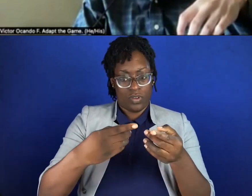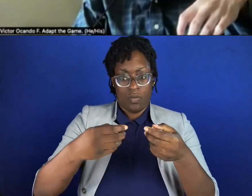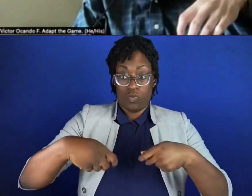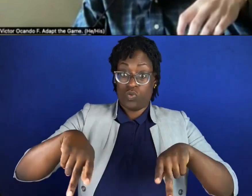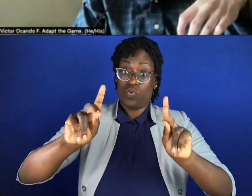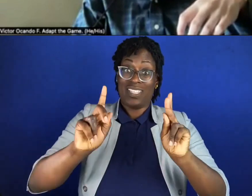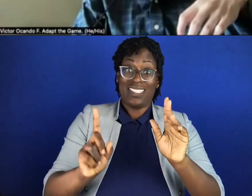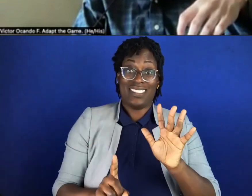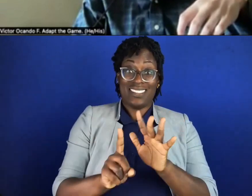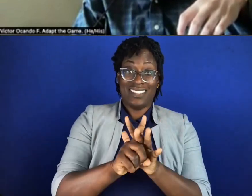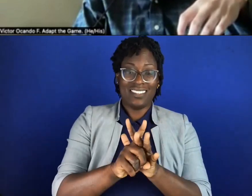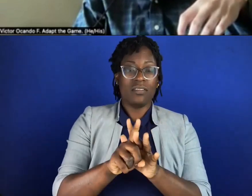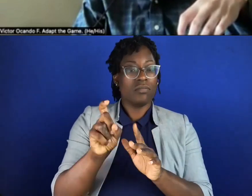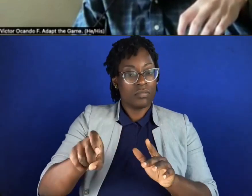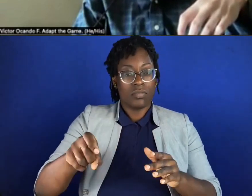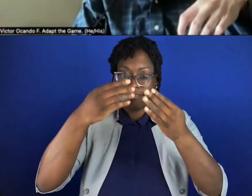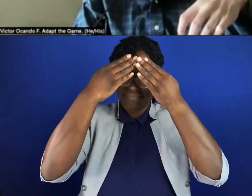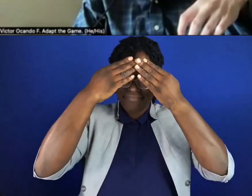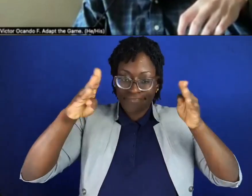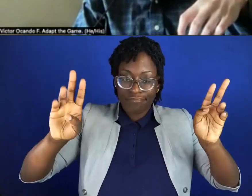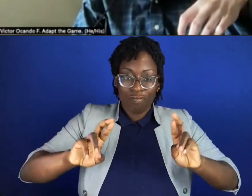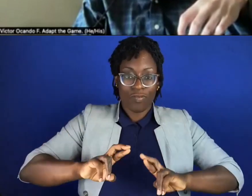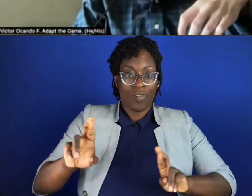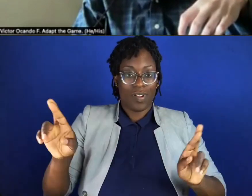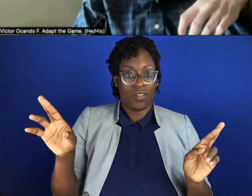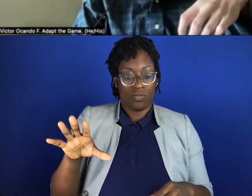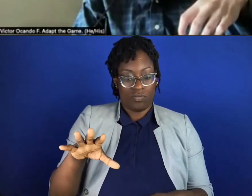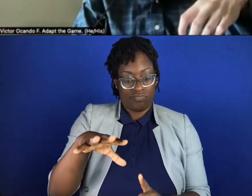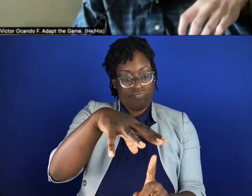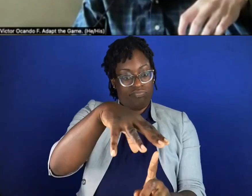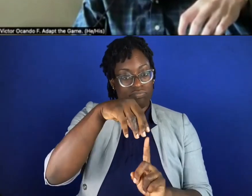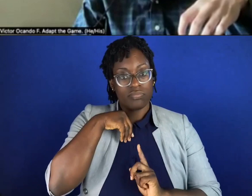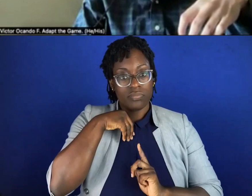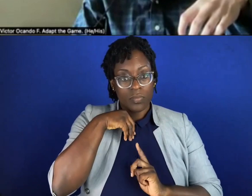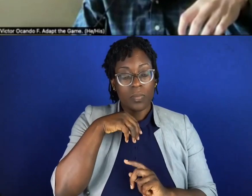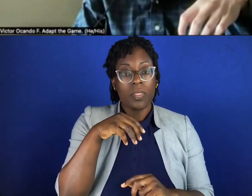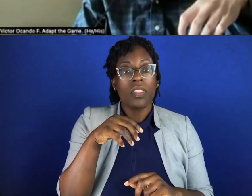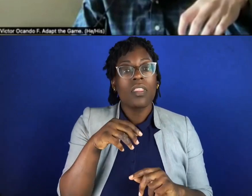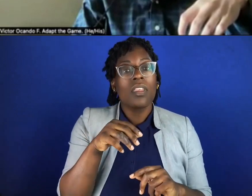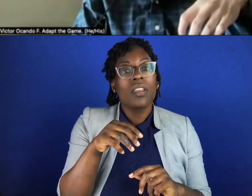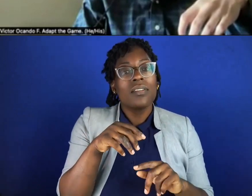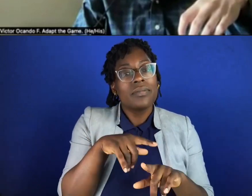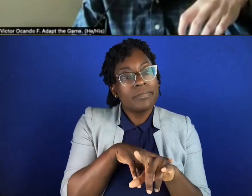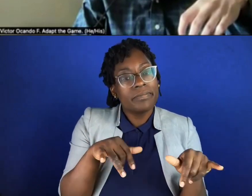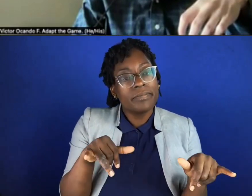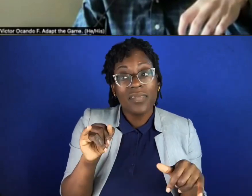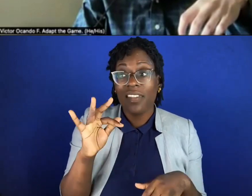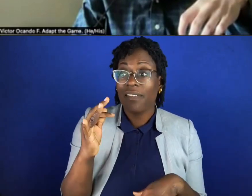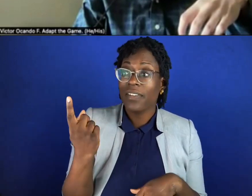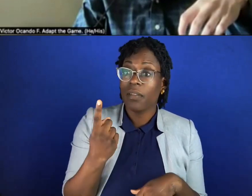them but what happens when something comes your way and it doesn’t align to your goals